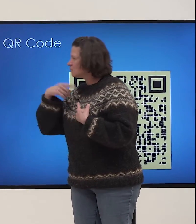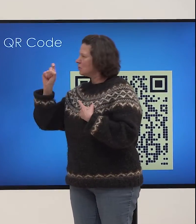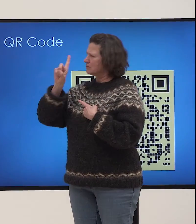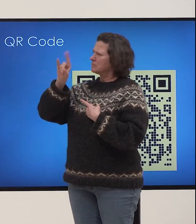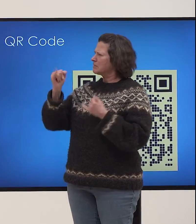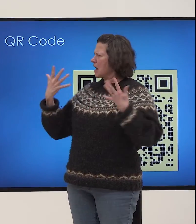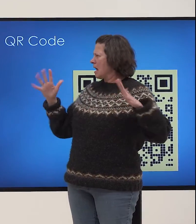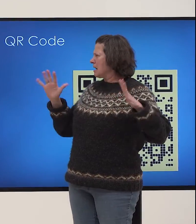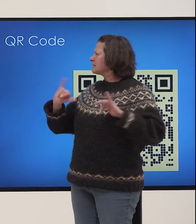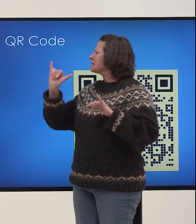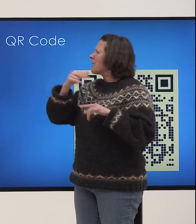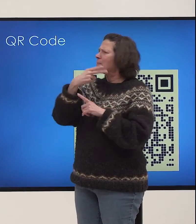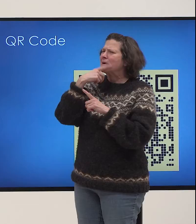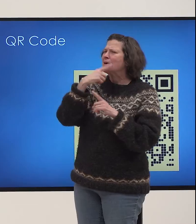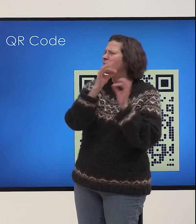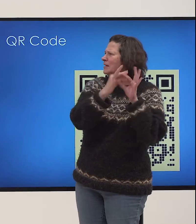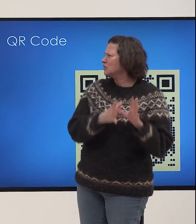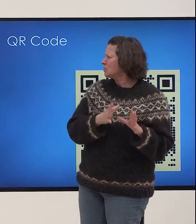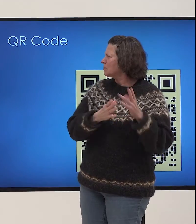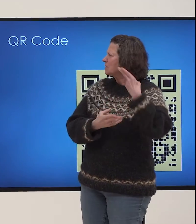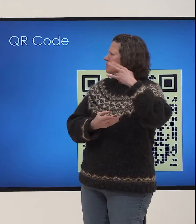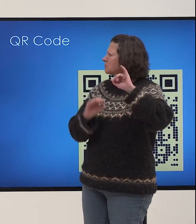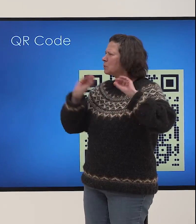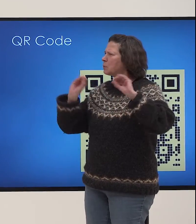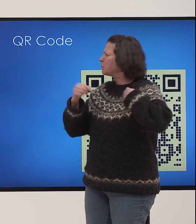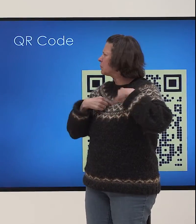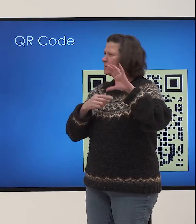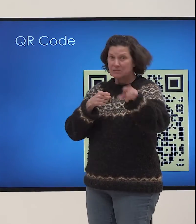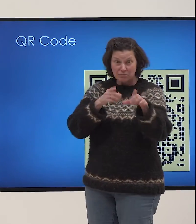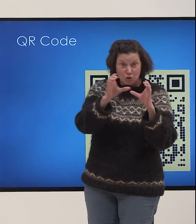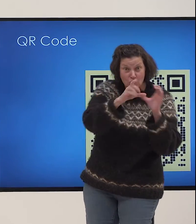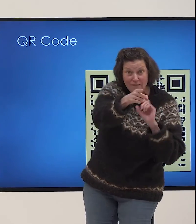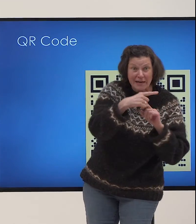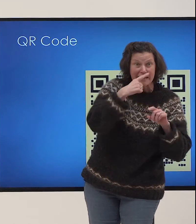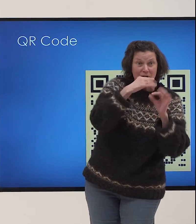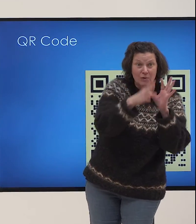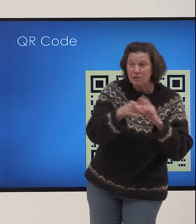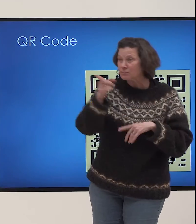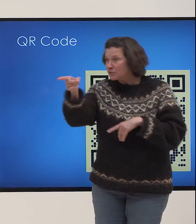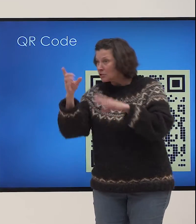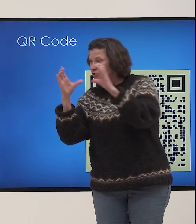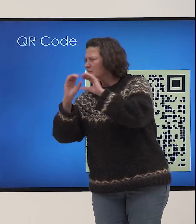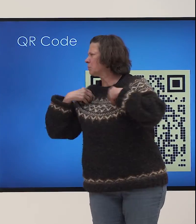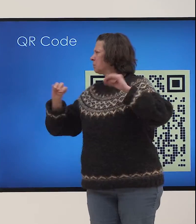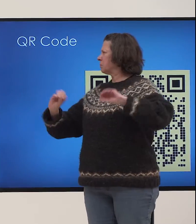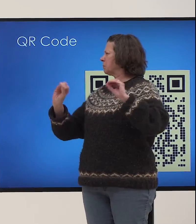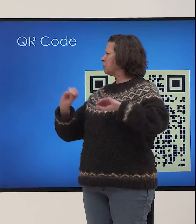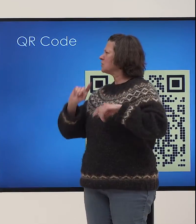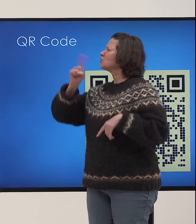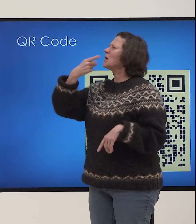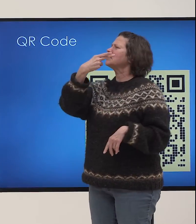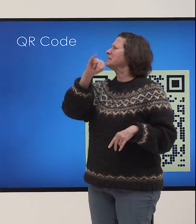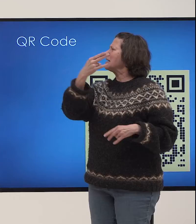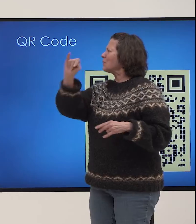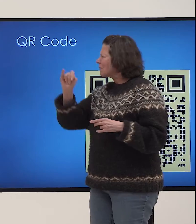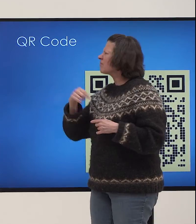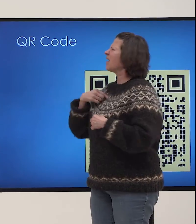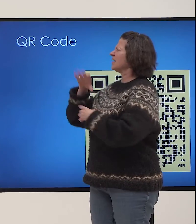Should we just call them Deaf interpreters--DI? We don't call certified interpreters, you know, across the board for hearing interpreters. We just say they're an interpreter.